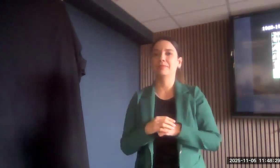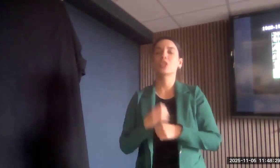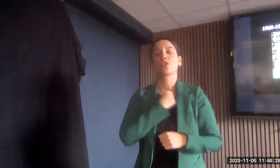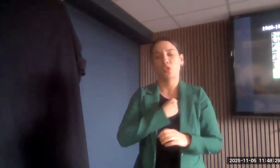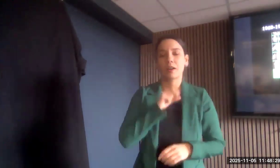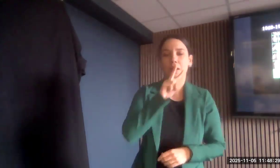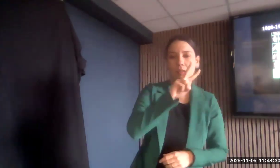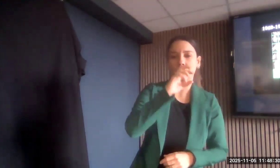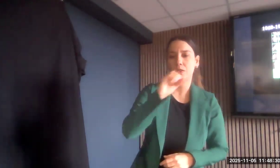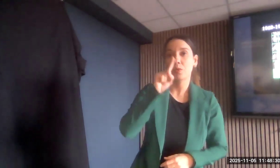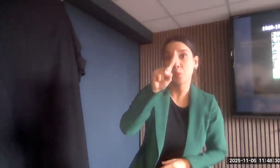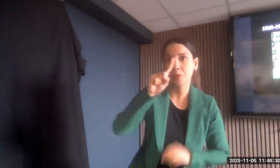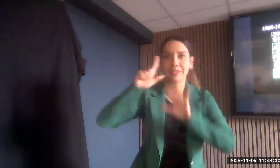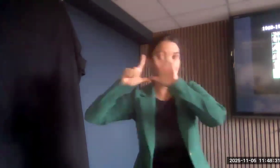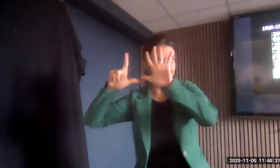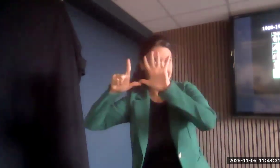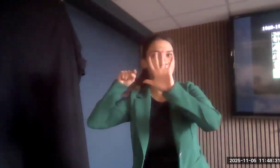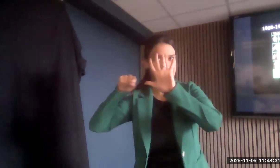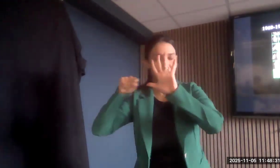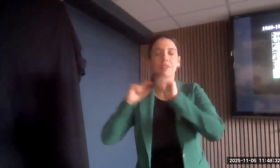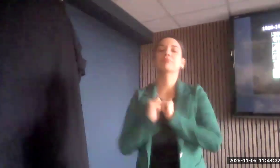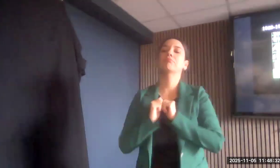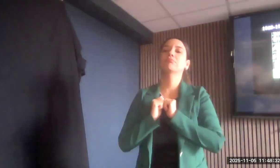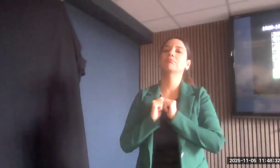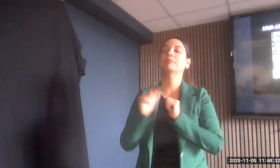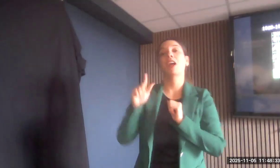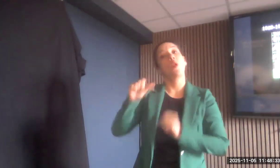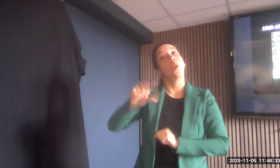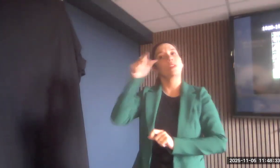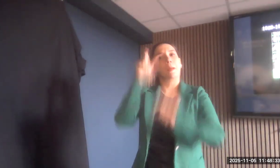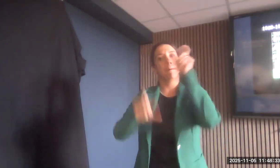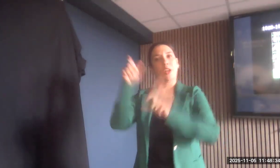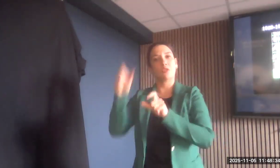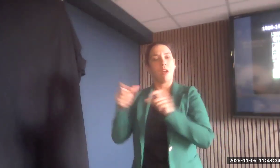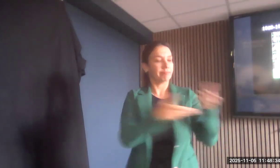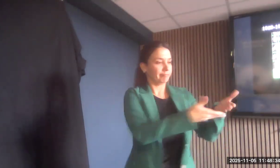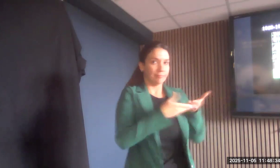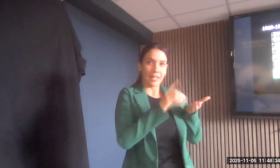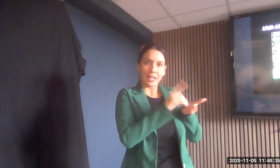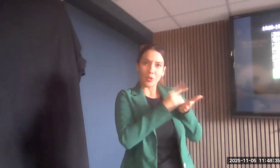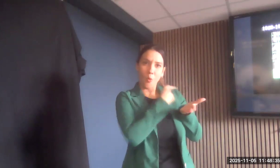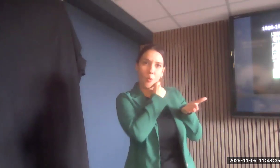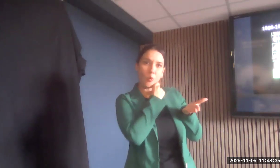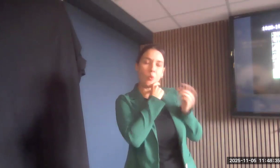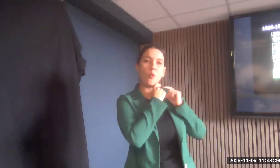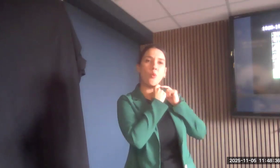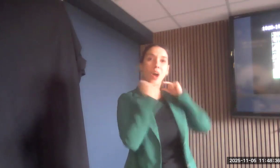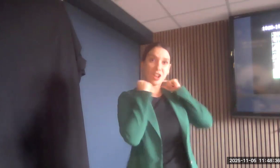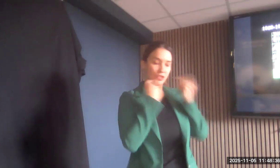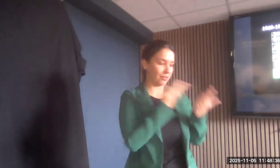was created, the Lingua das Maos. So this was published first in 2017.